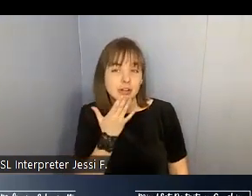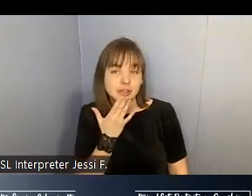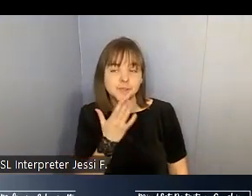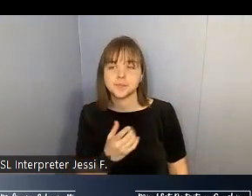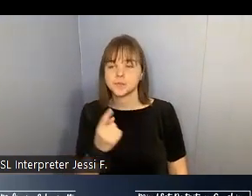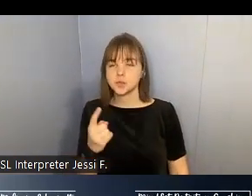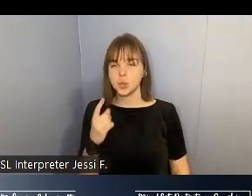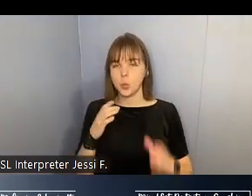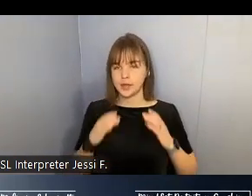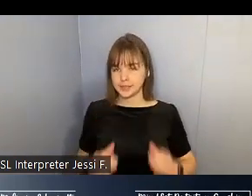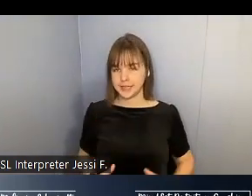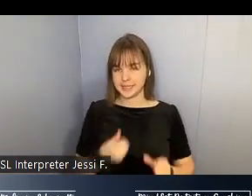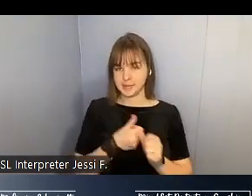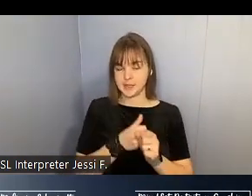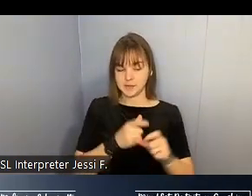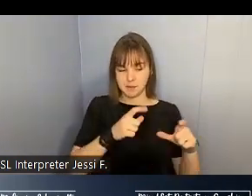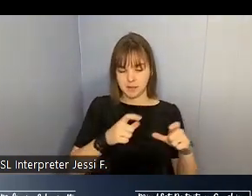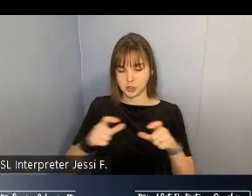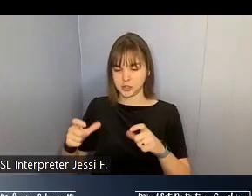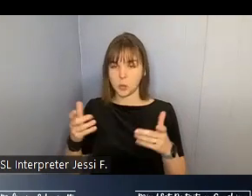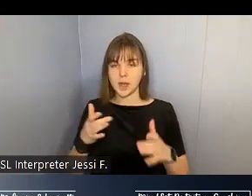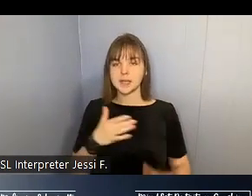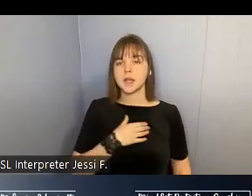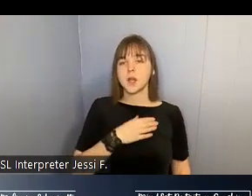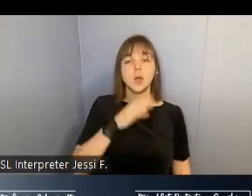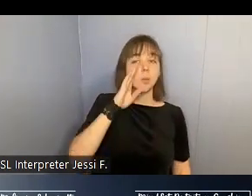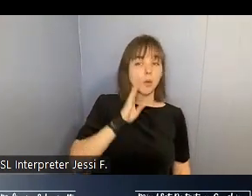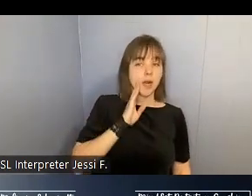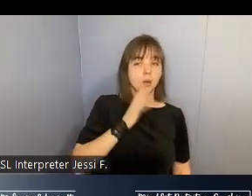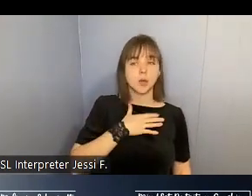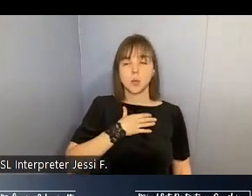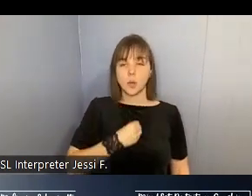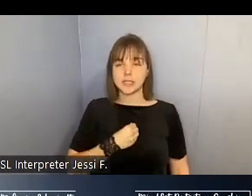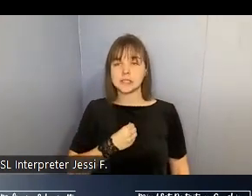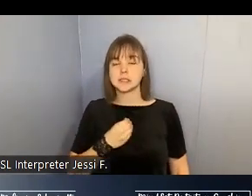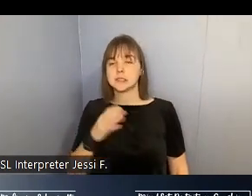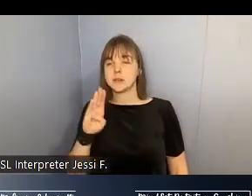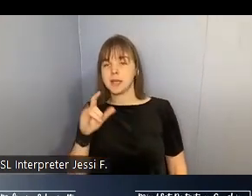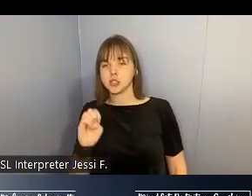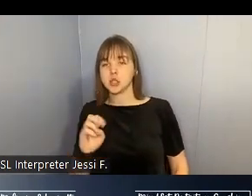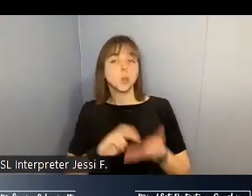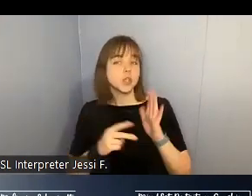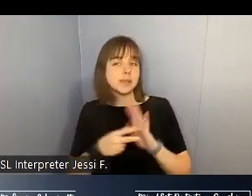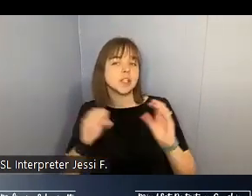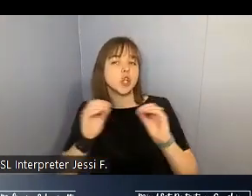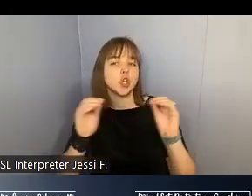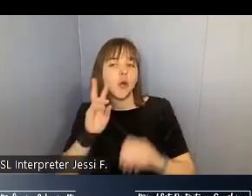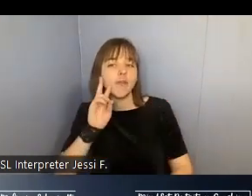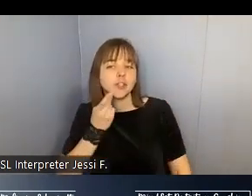was a version of beige, white, or brown. There were no vegetables besides French fries, nothing. So that was very telling.